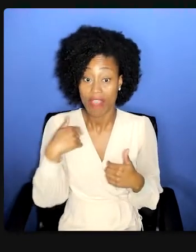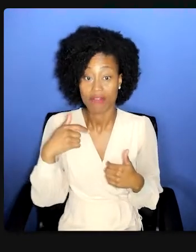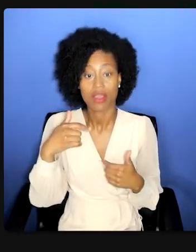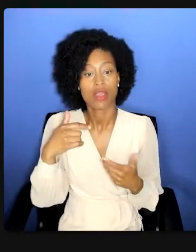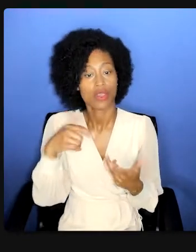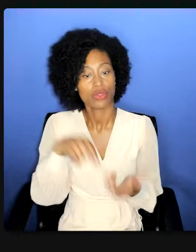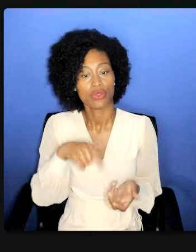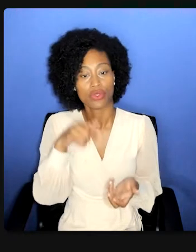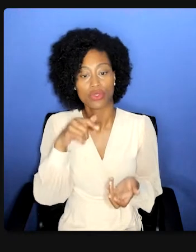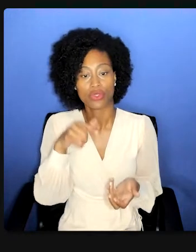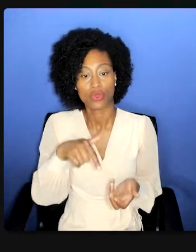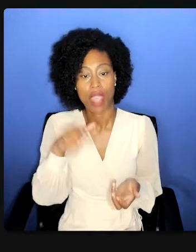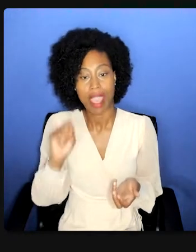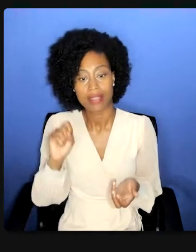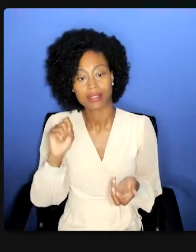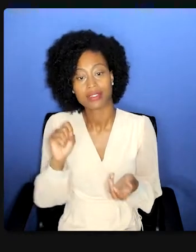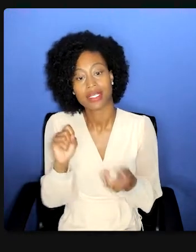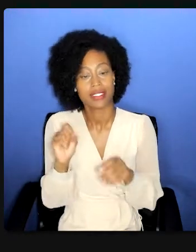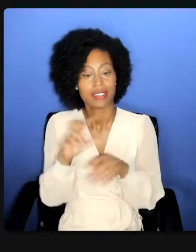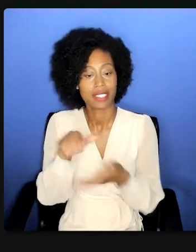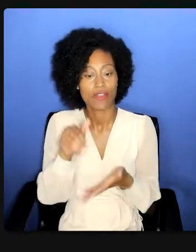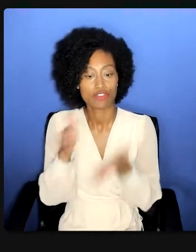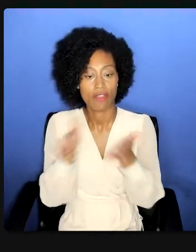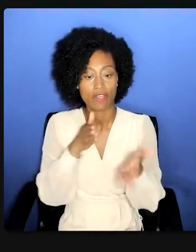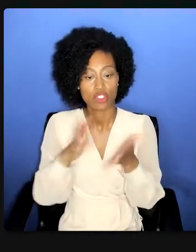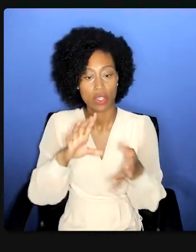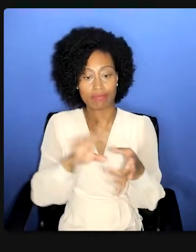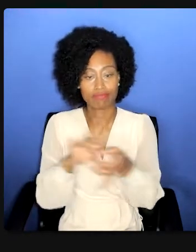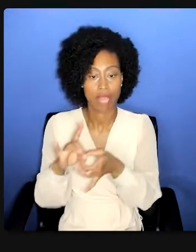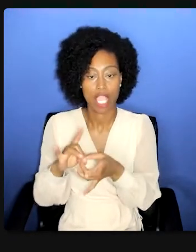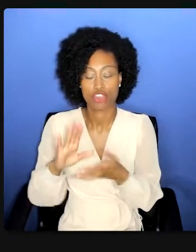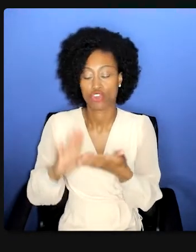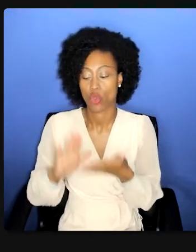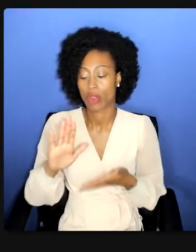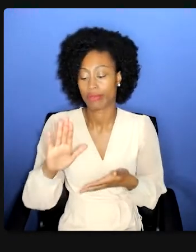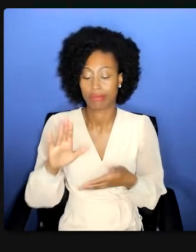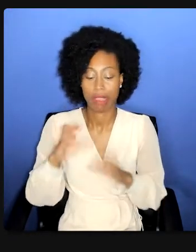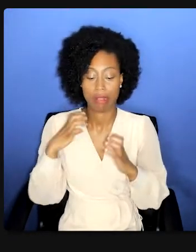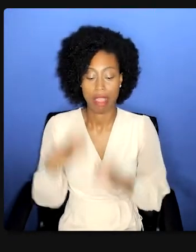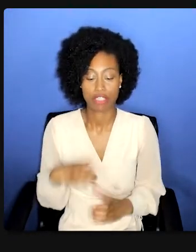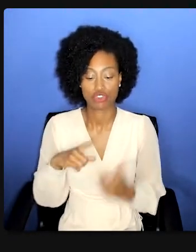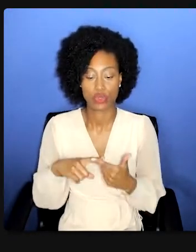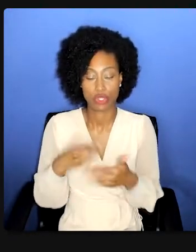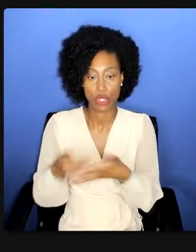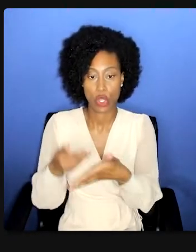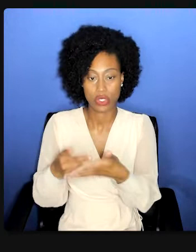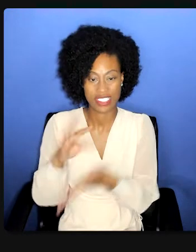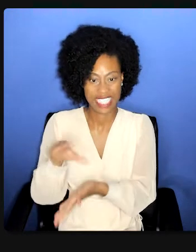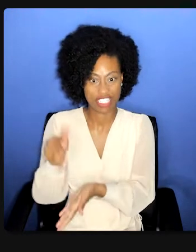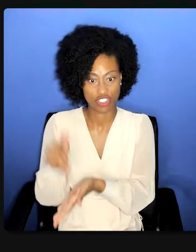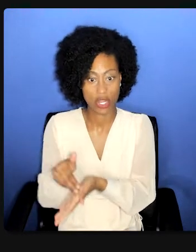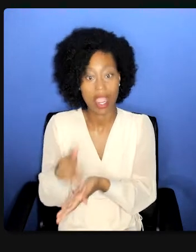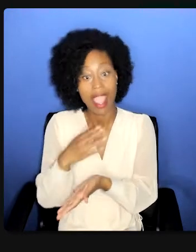to the nearest data center and all this is very easy to administer using our web-based dashboard we call Game Manager.